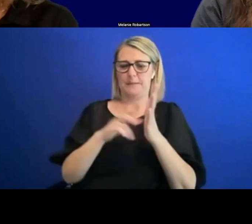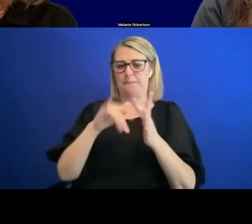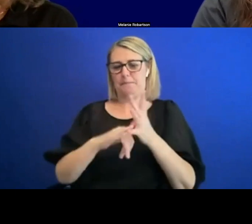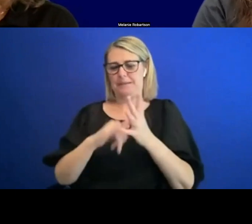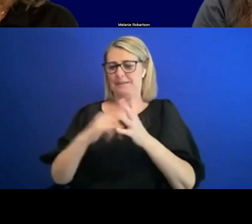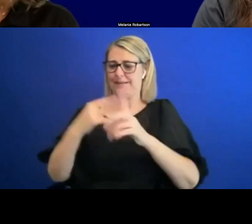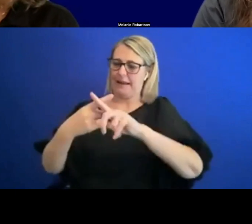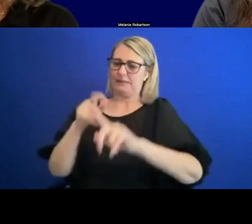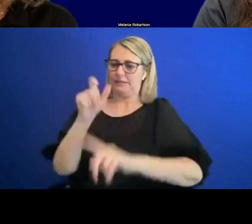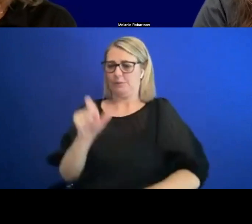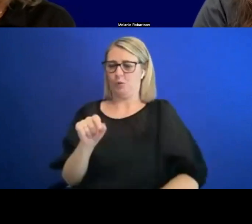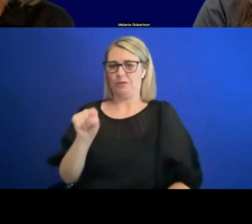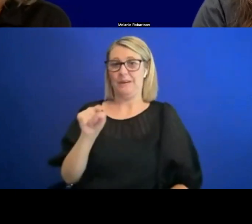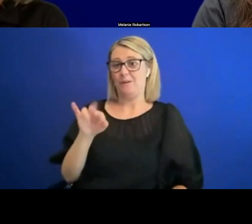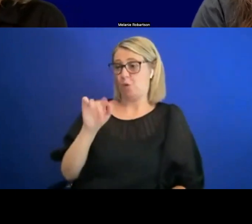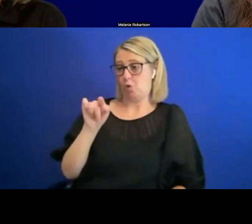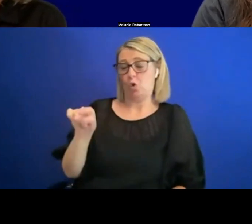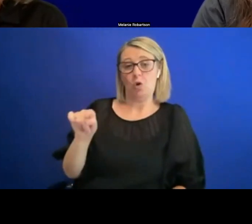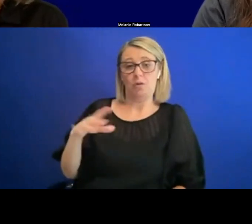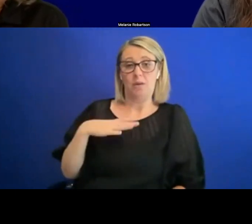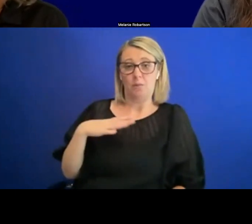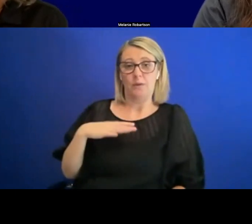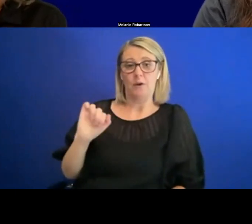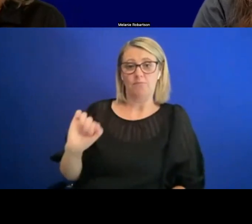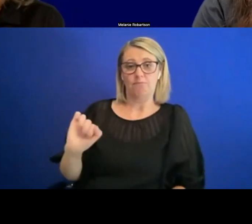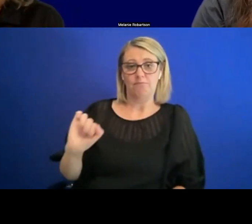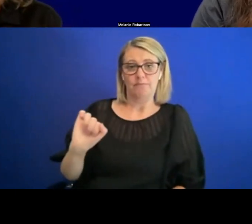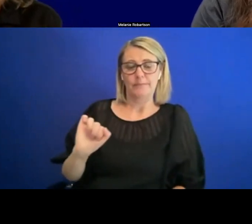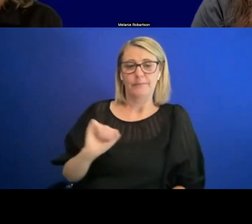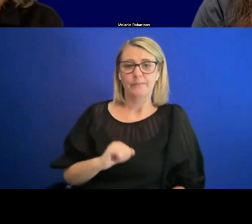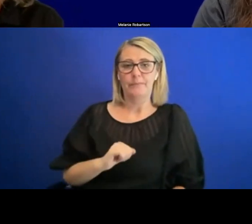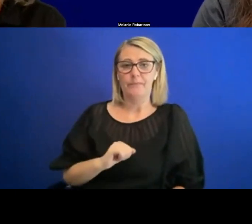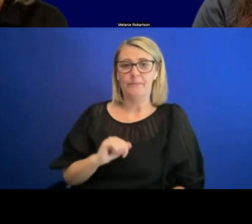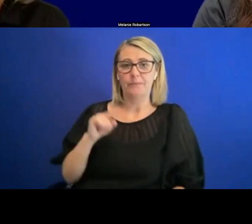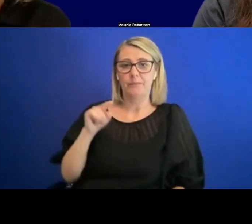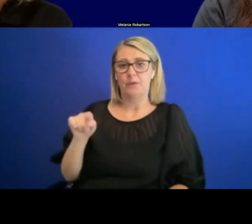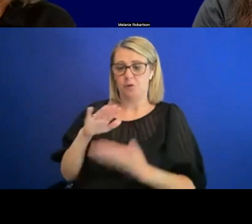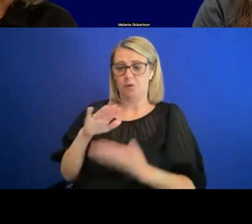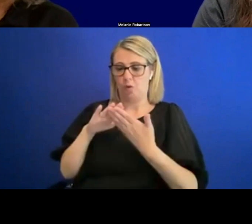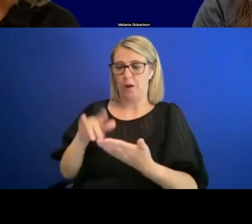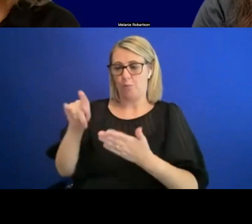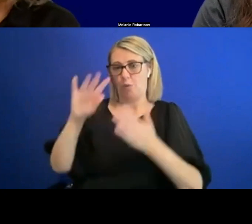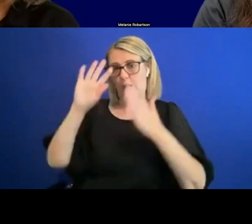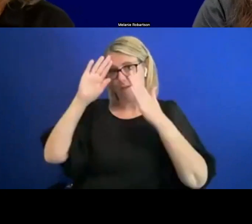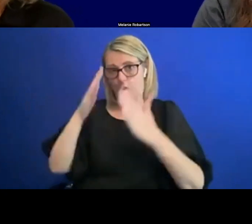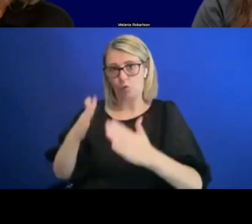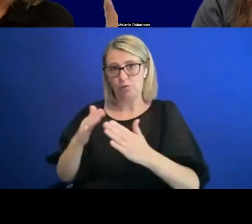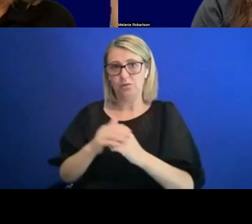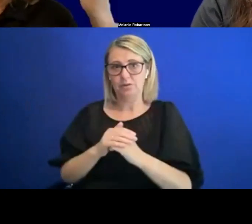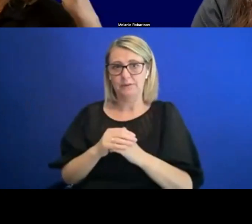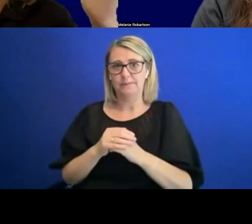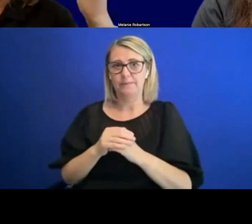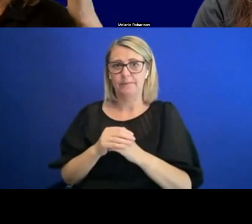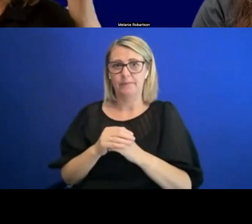for her it was. That was to help her focus and probably limit the amount of external